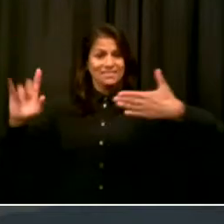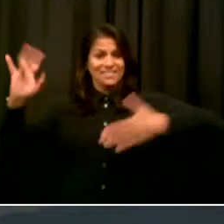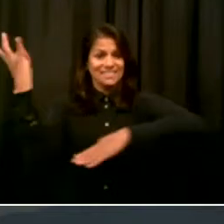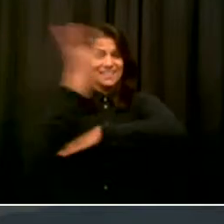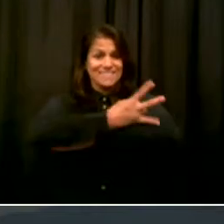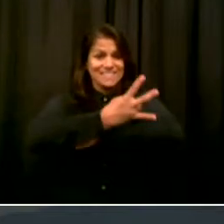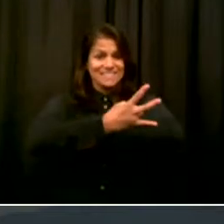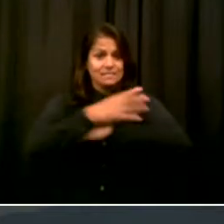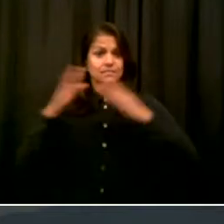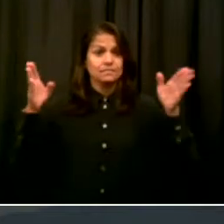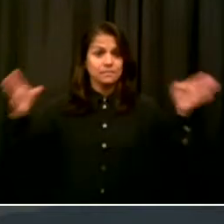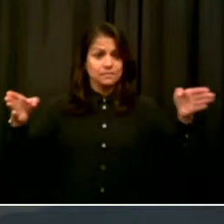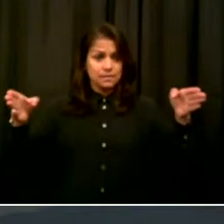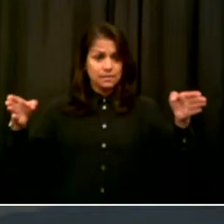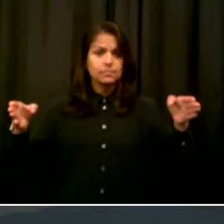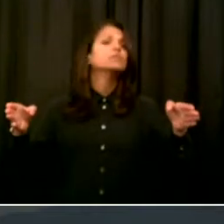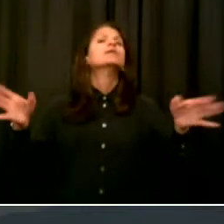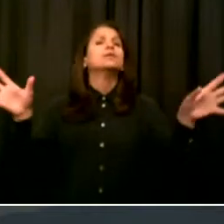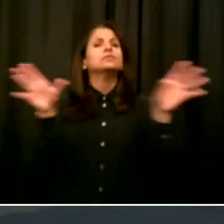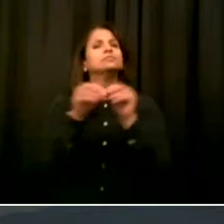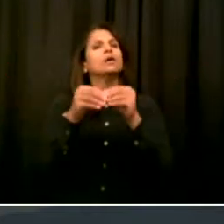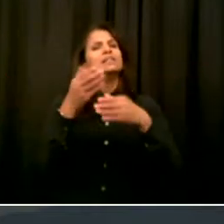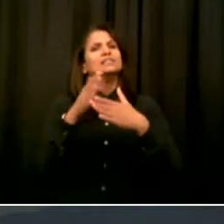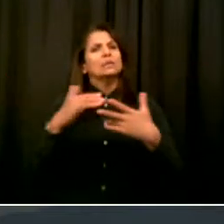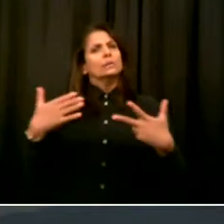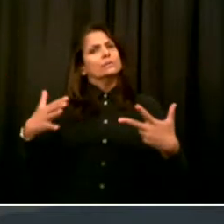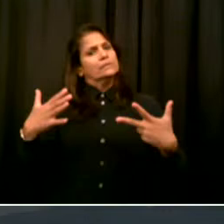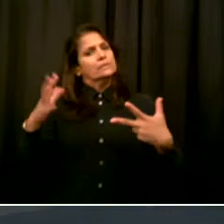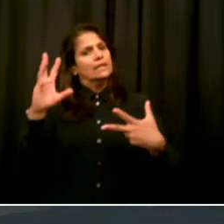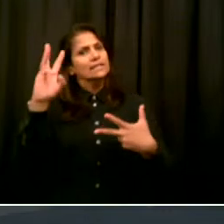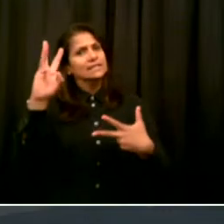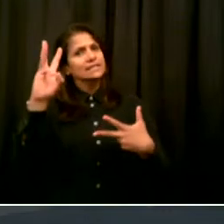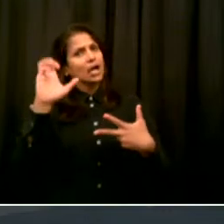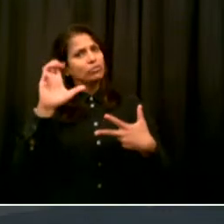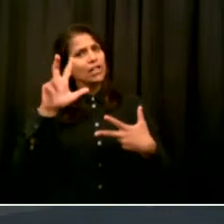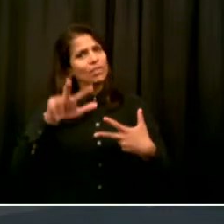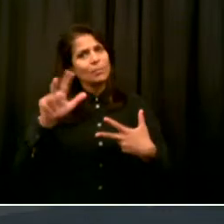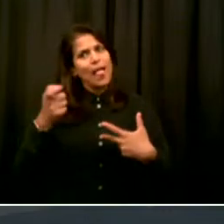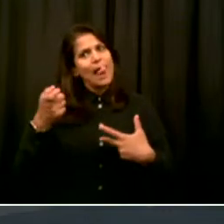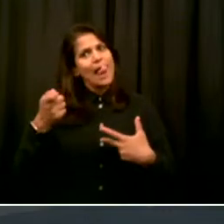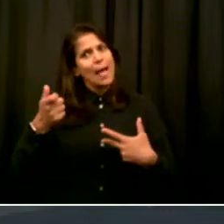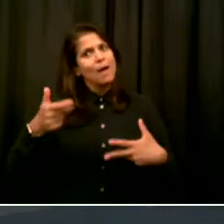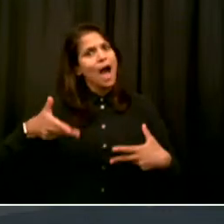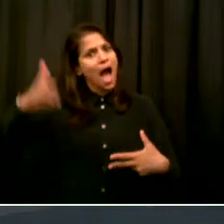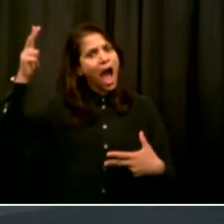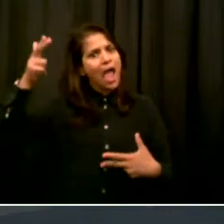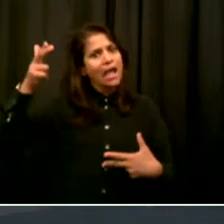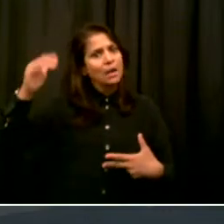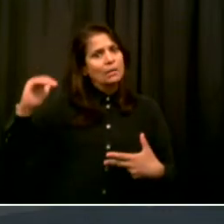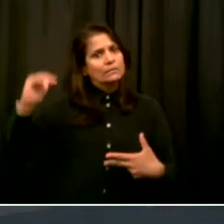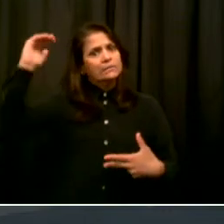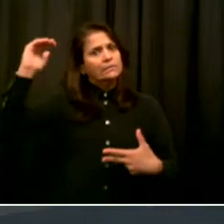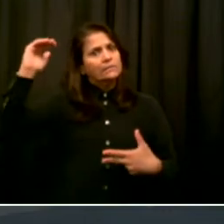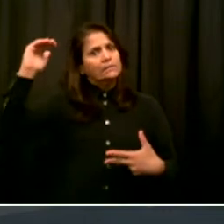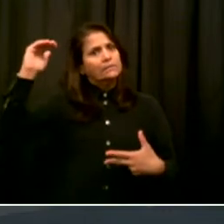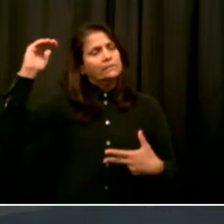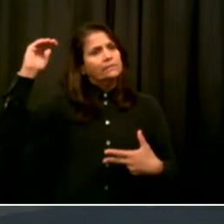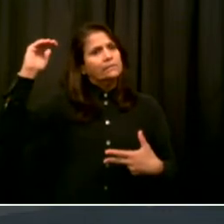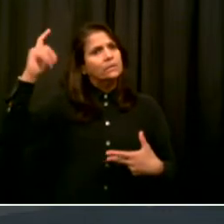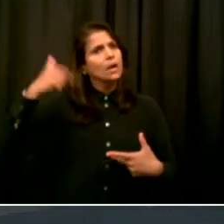ANYONE IN THE HOSPITAL, BUT THIS TELLS US OUR HOSPITAL SYSTEM IS DOING FINE ACCOMMODATING THE ACHLLLLENGEGE THE SEVEN DAY AVERAGE THRESHOLD S I55550 AND D E WARE NOTICEABL ABOVE THE THRESHOLD AT 633